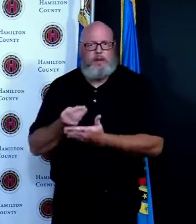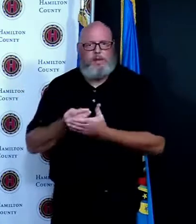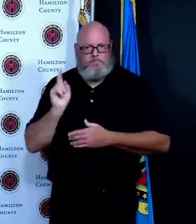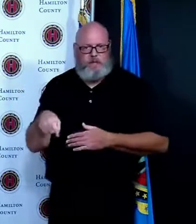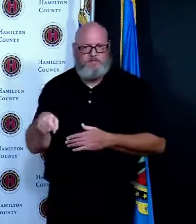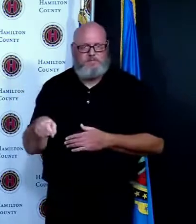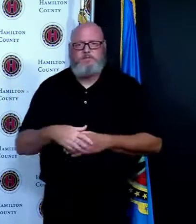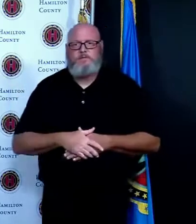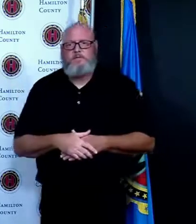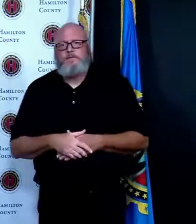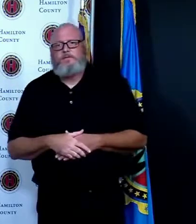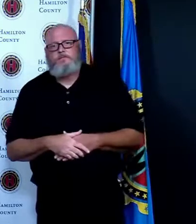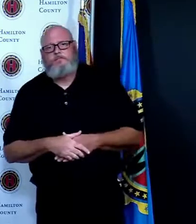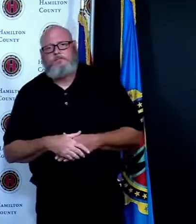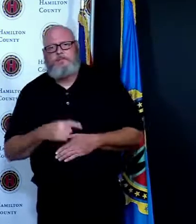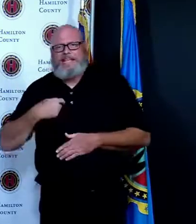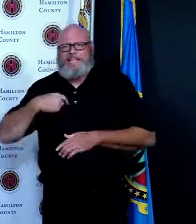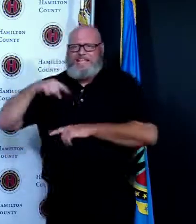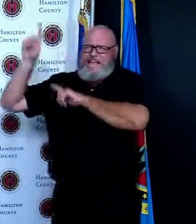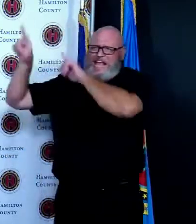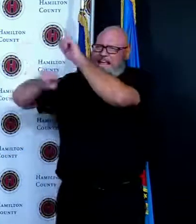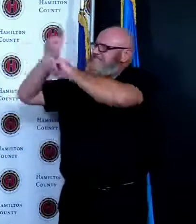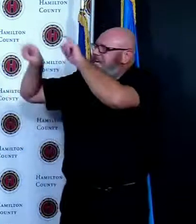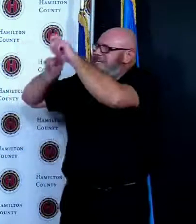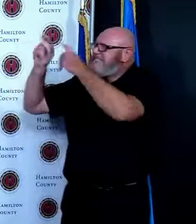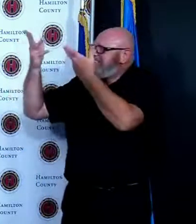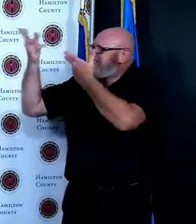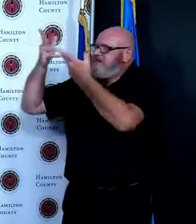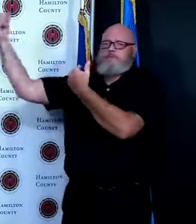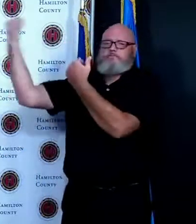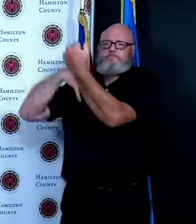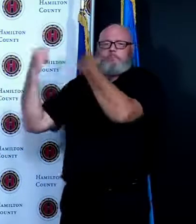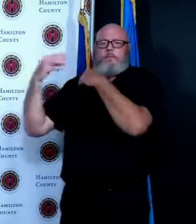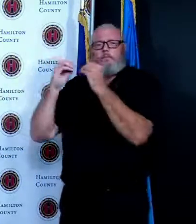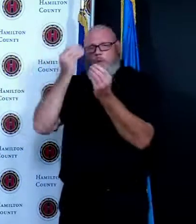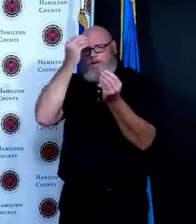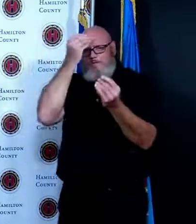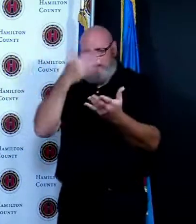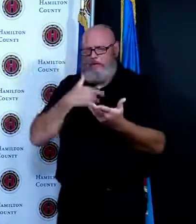months we have received updated information from the US treasury on how these dollars can be spent